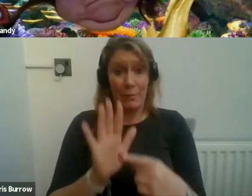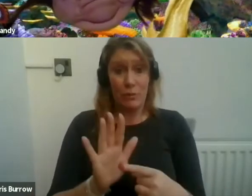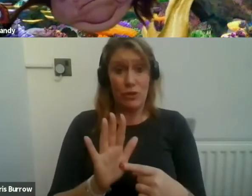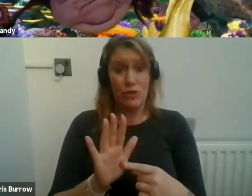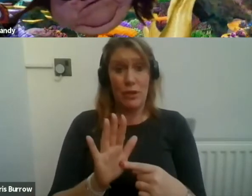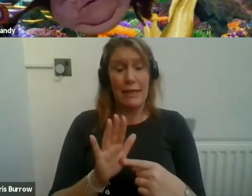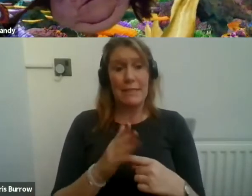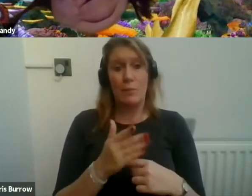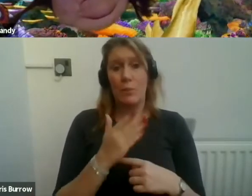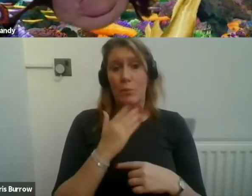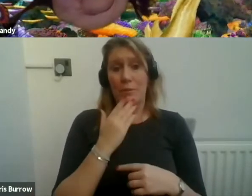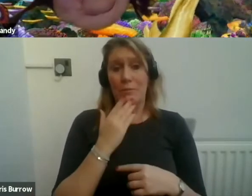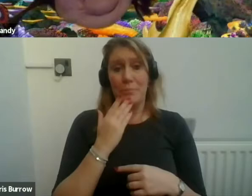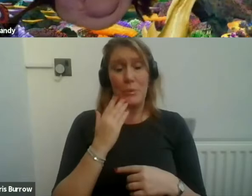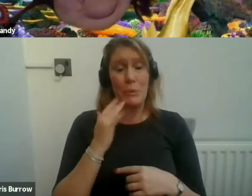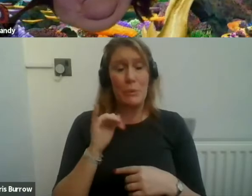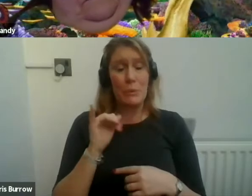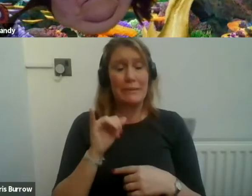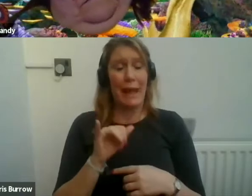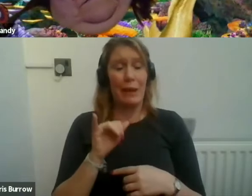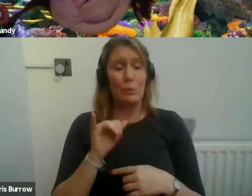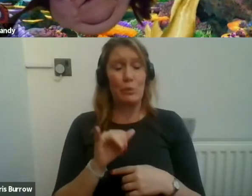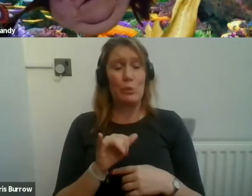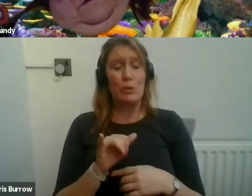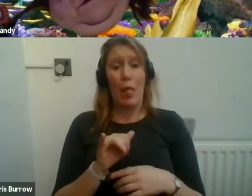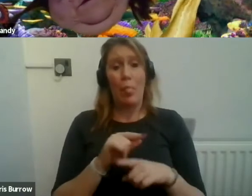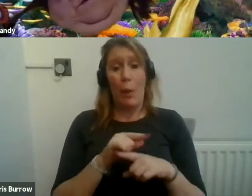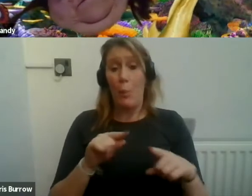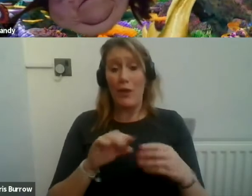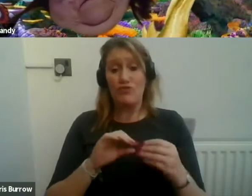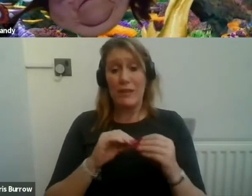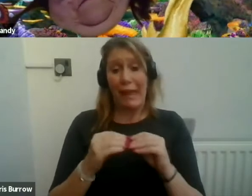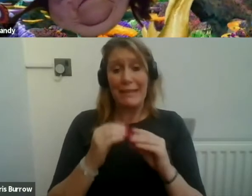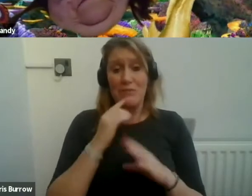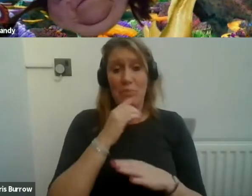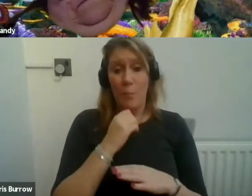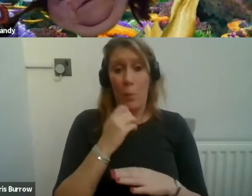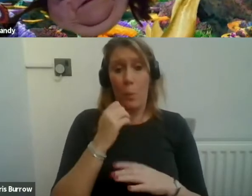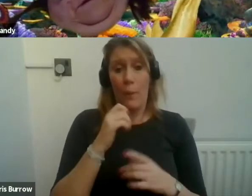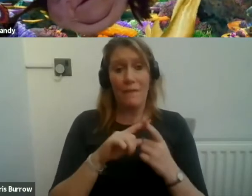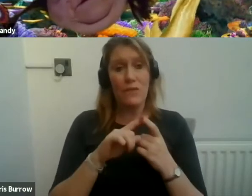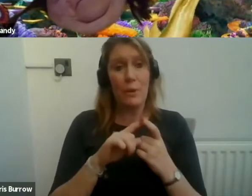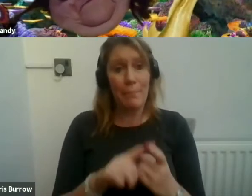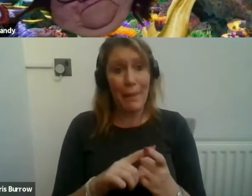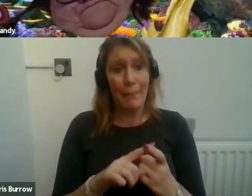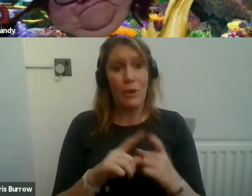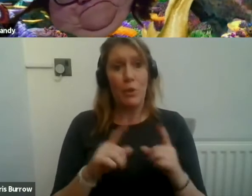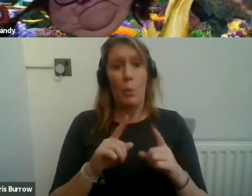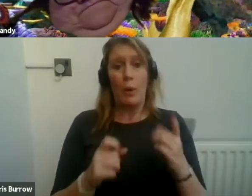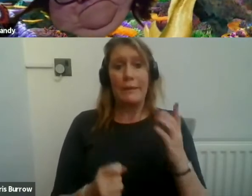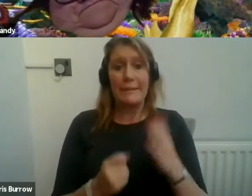the fact that we're creative people, that we have a commitment to what we're doing, we have a commitment to disability arts